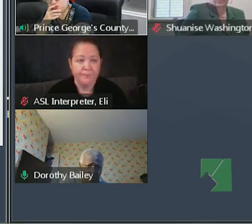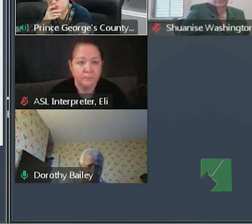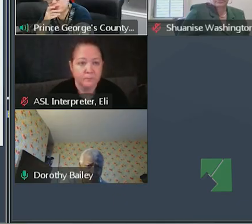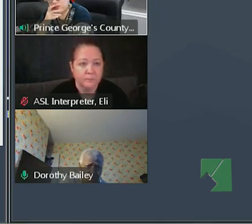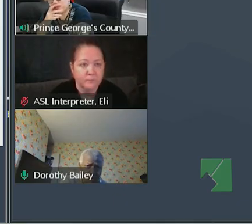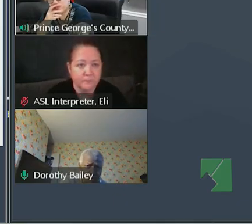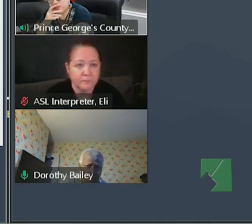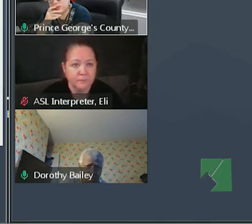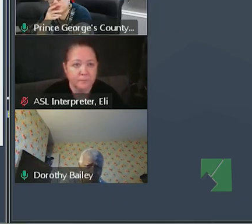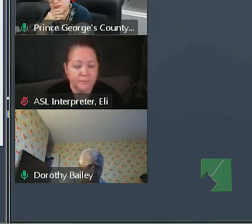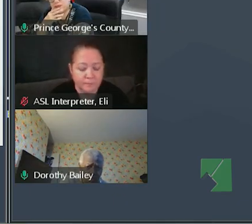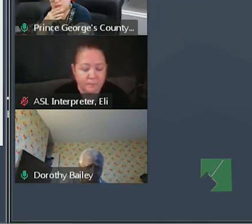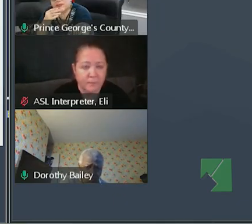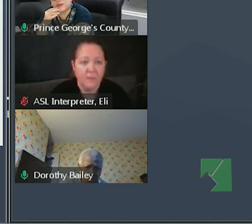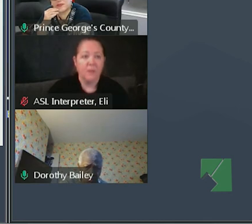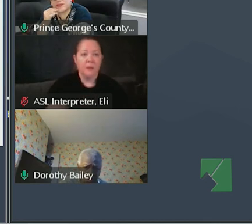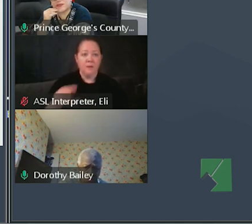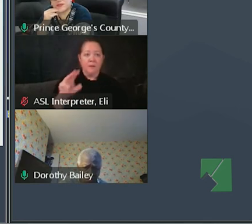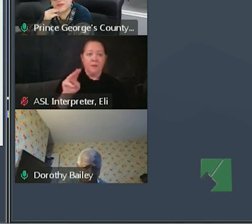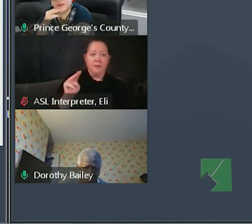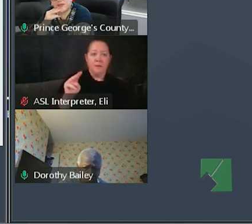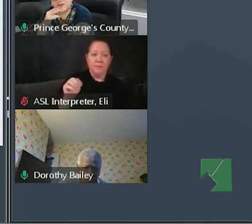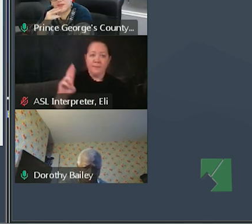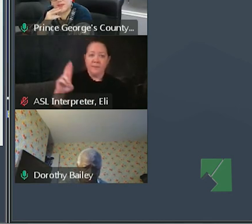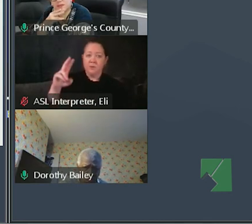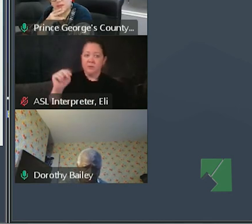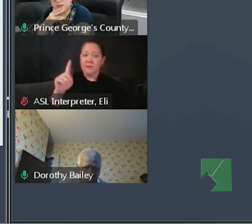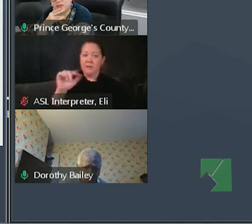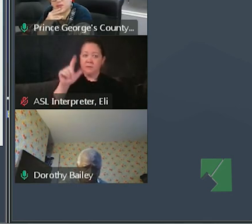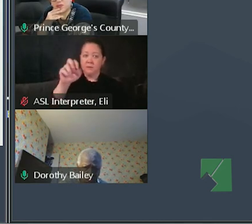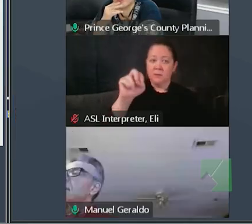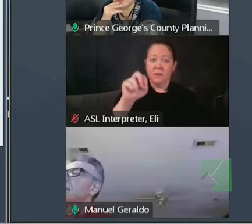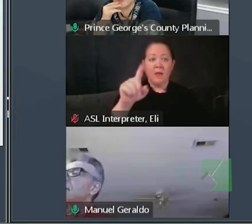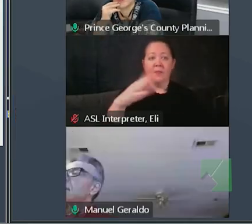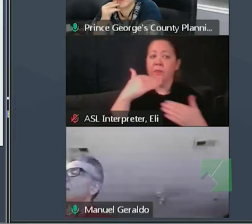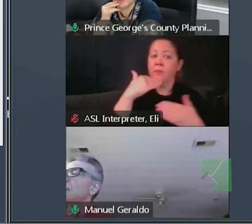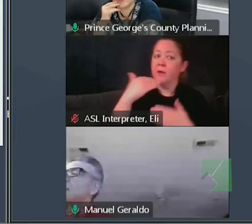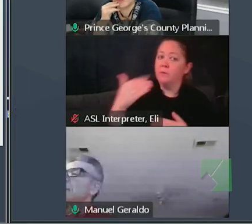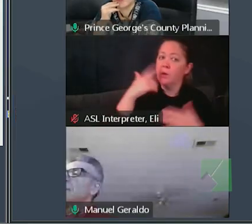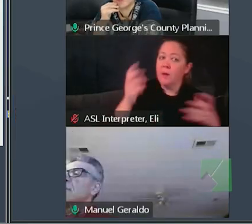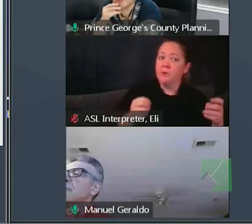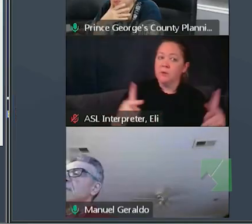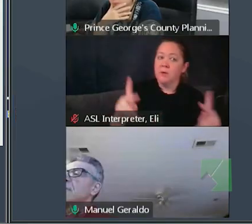Thank you for the opportunity to make that phone call. I spoke with Mark, who is one of my clients,